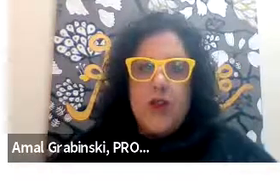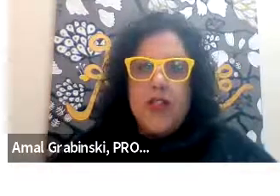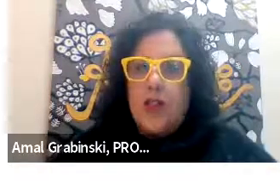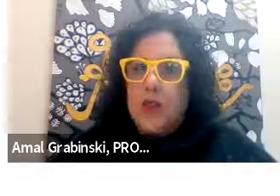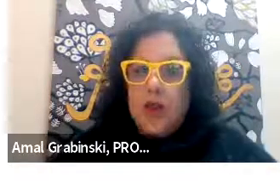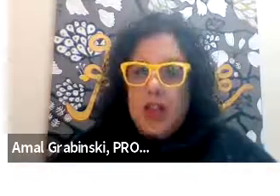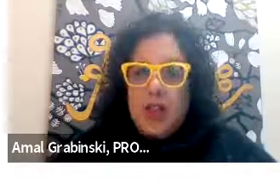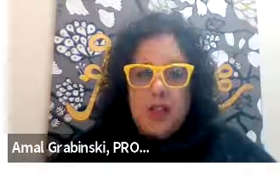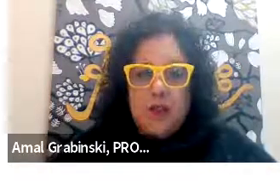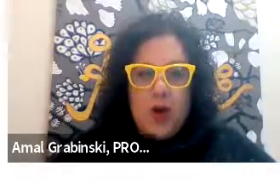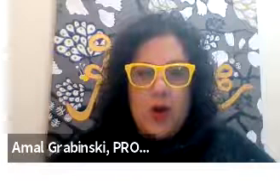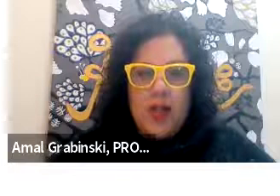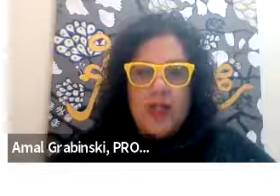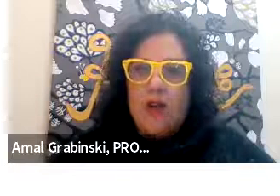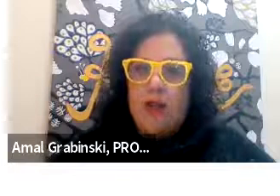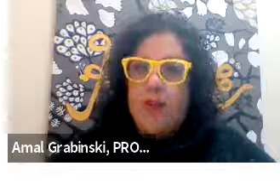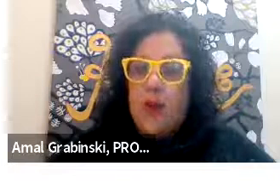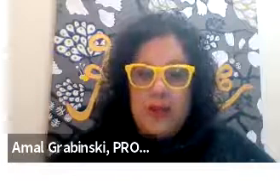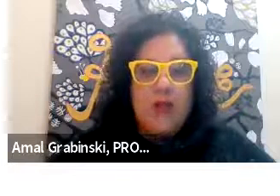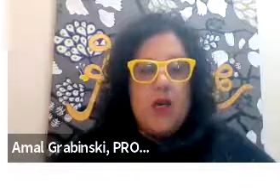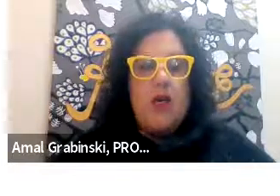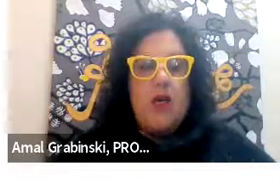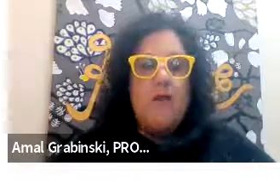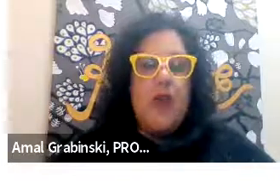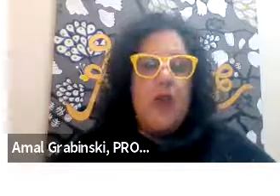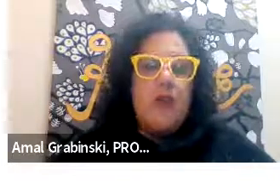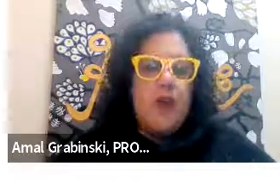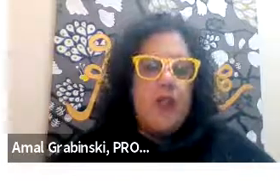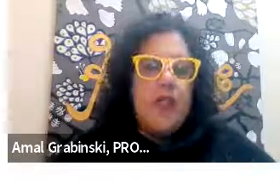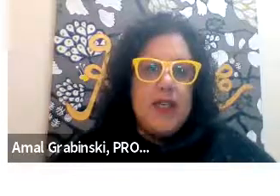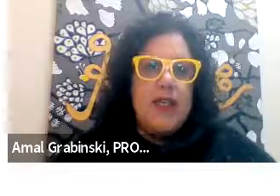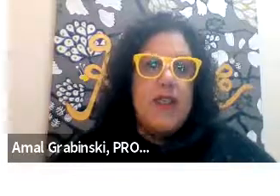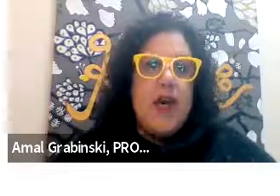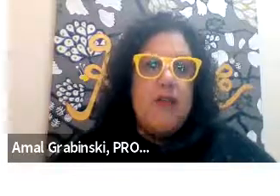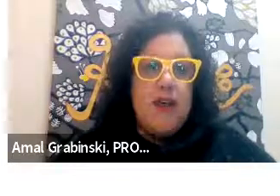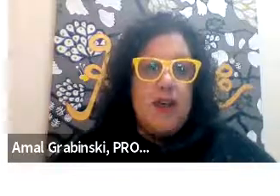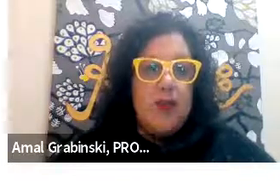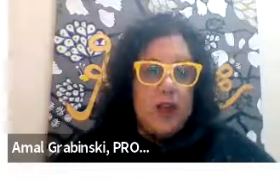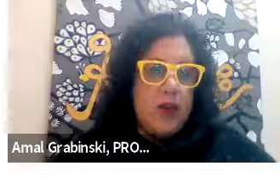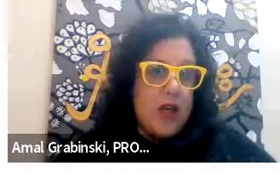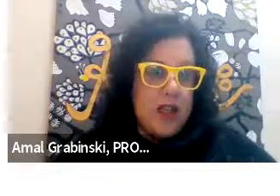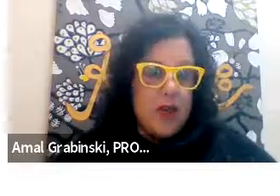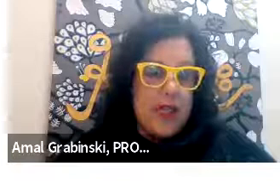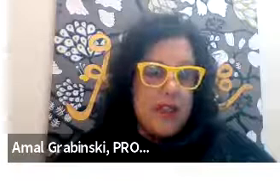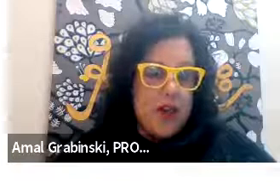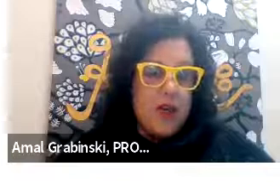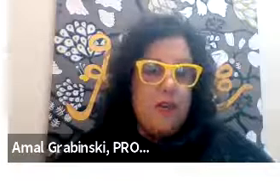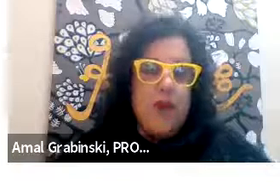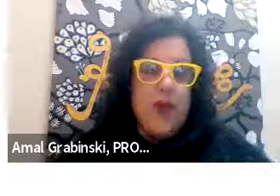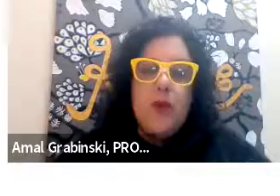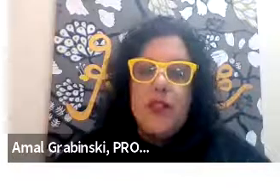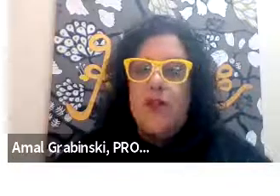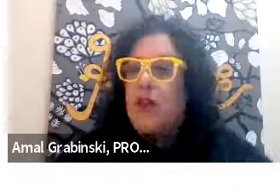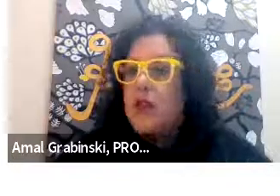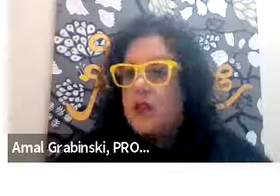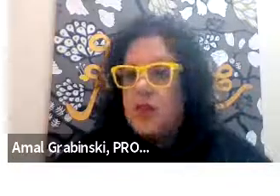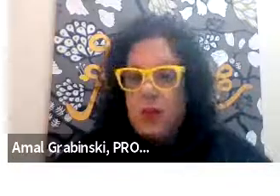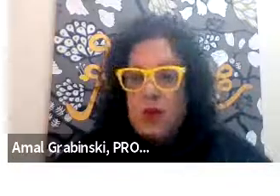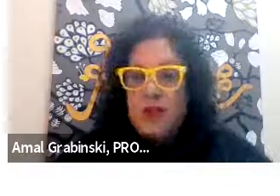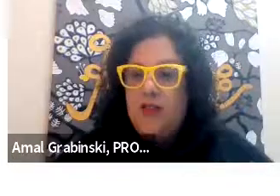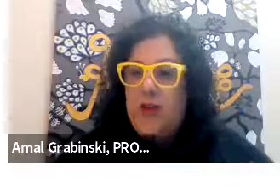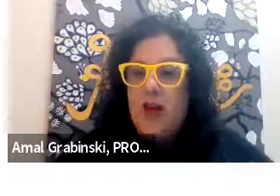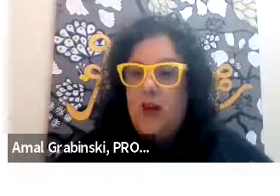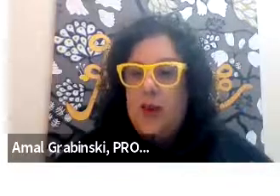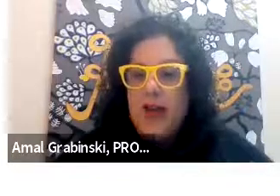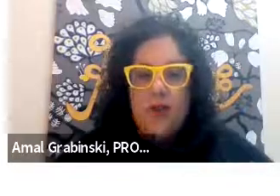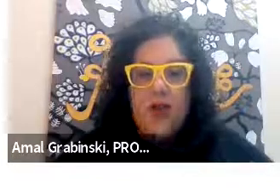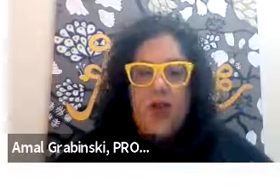Amal Grabinski, PROVAIL (she/her): So, in terms of our challenges and priorities, there are three big ones to talk about the first is funding for increased costs related to coven people receiving long term supports have been hit hard by coven.